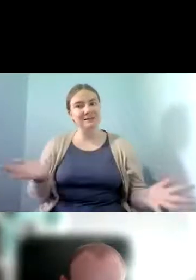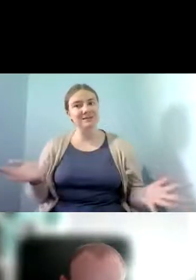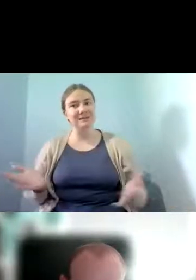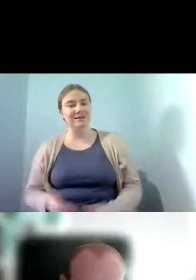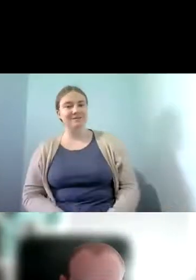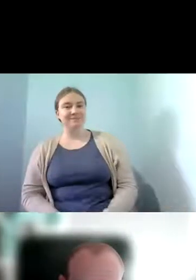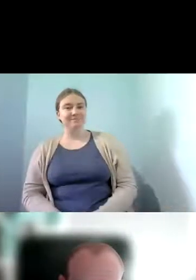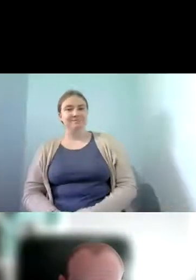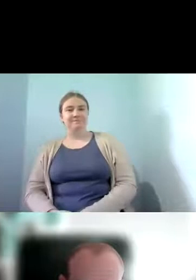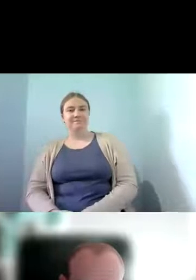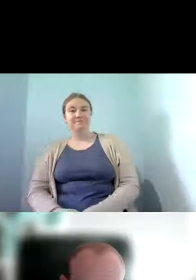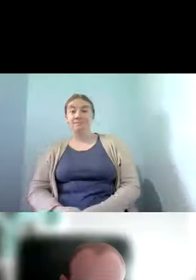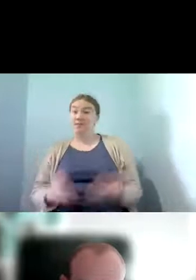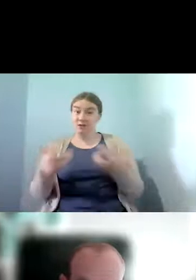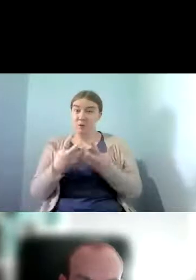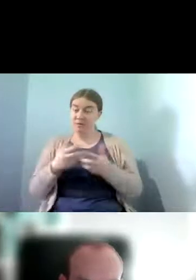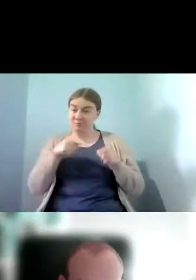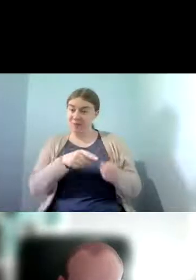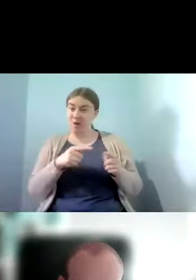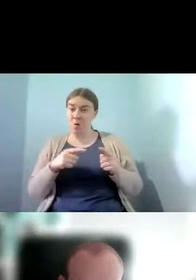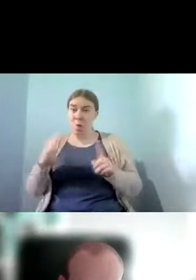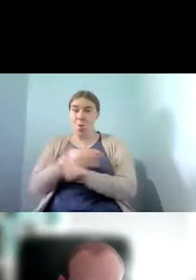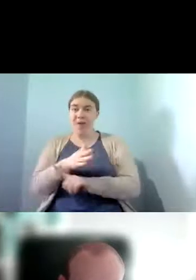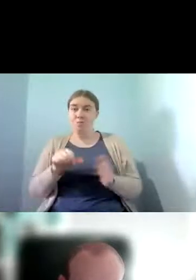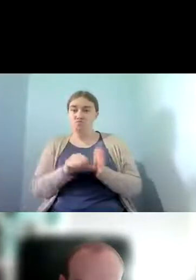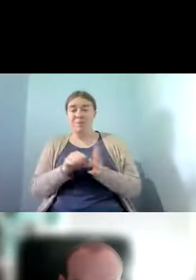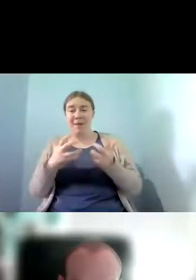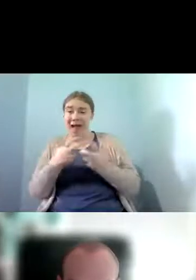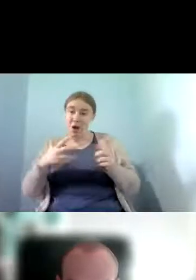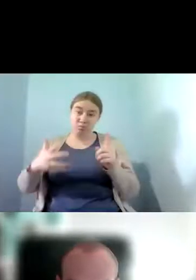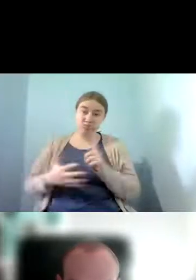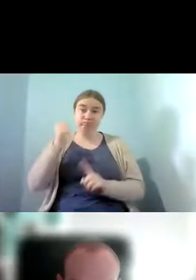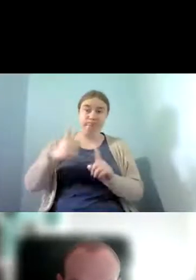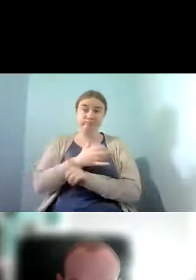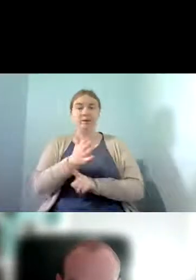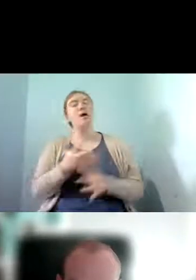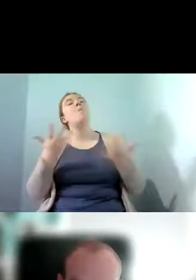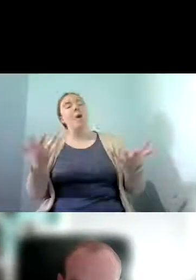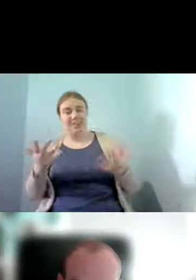so how do you overcome the weir problem the simplest method to enable fish passage is the